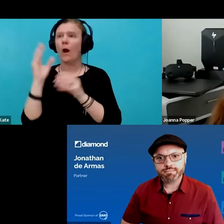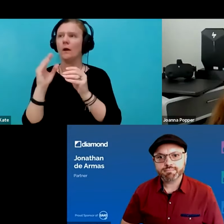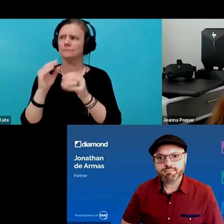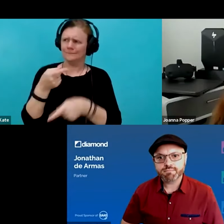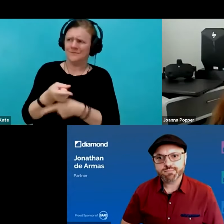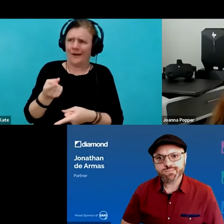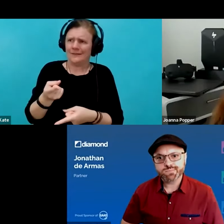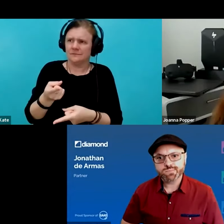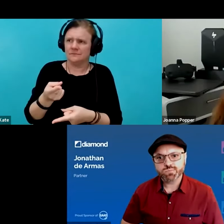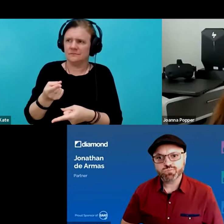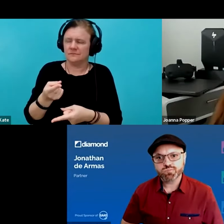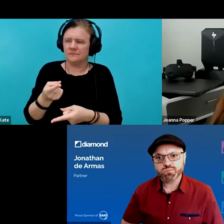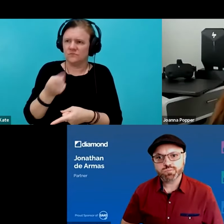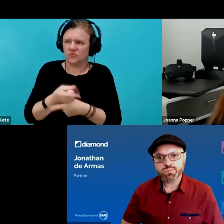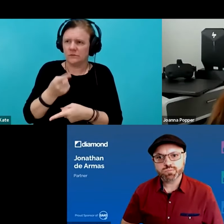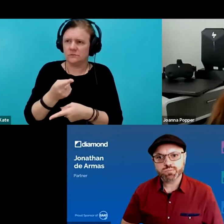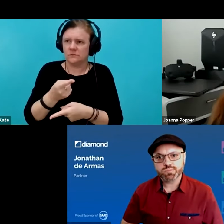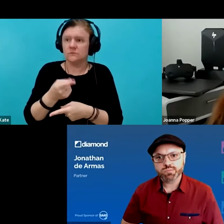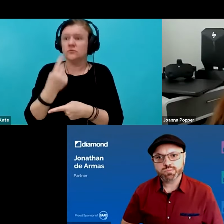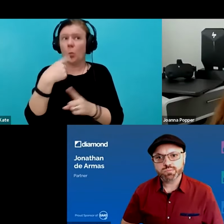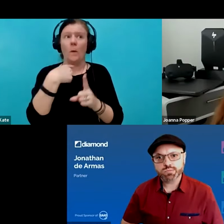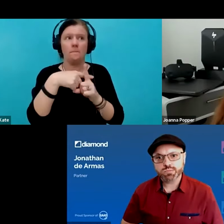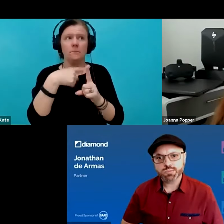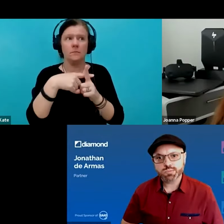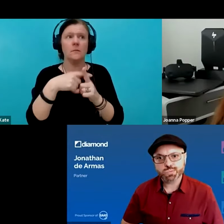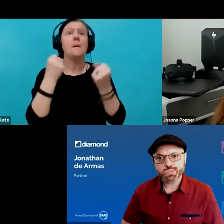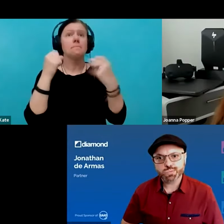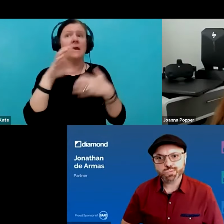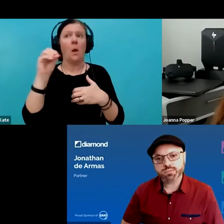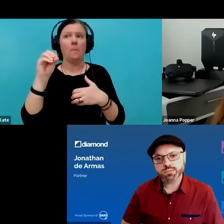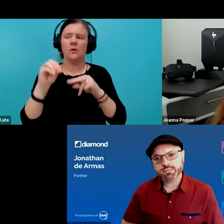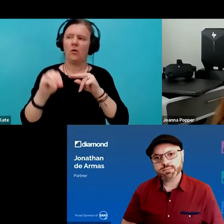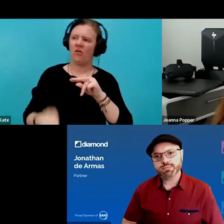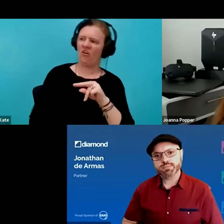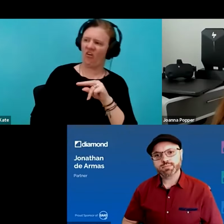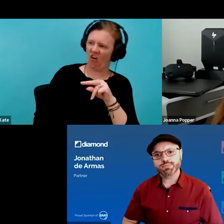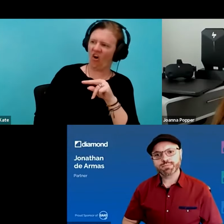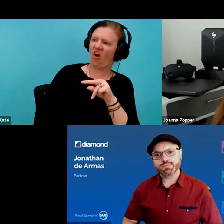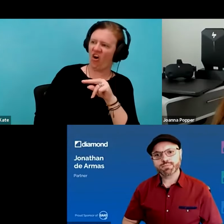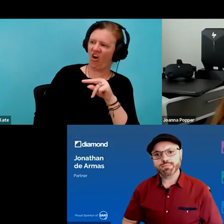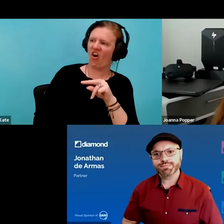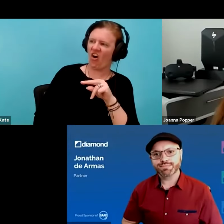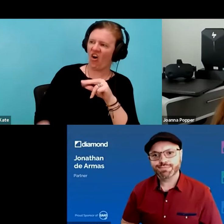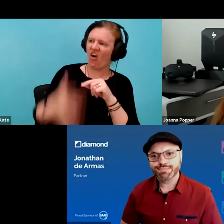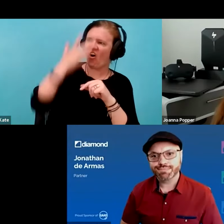Christina Heller: One of the benefits and Silver Linings is that so many companies are now seeing the benefit of remote work. How easy remote work is